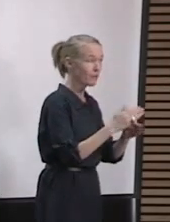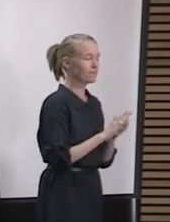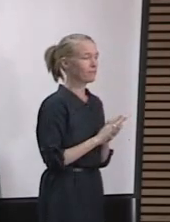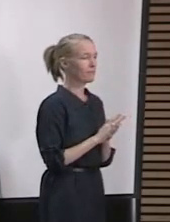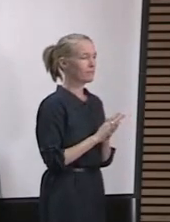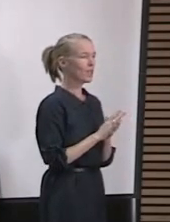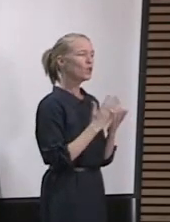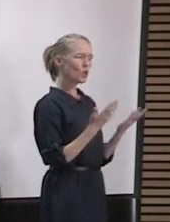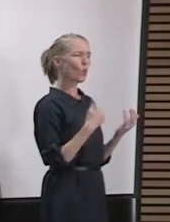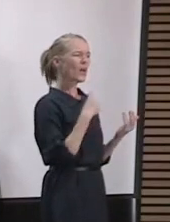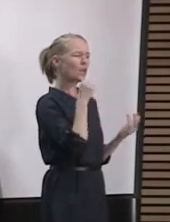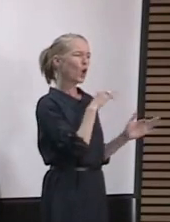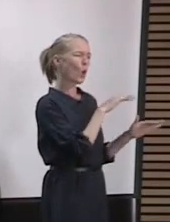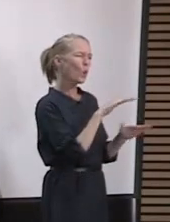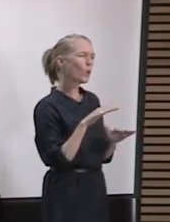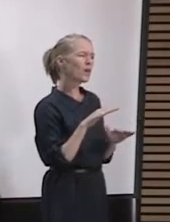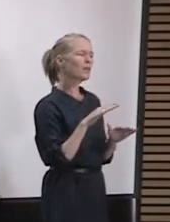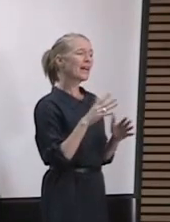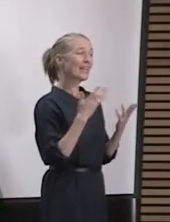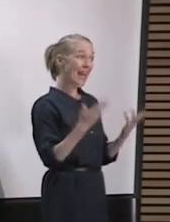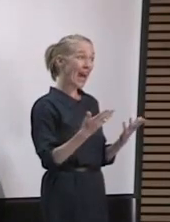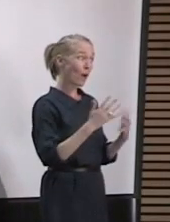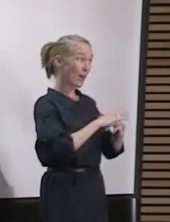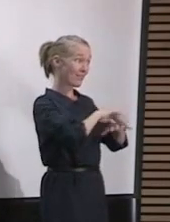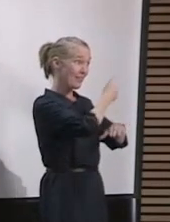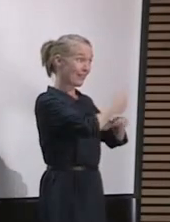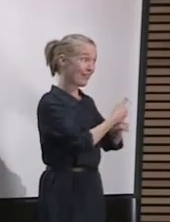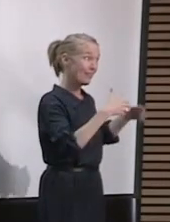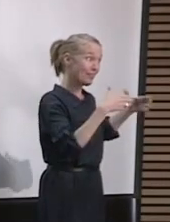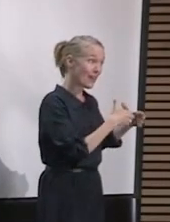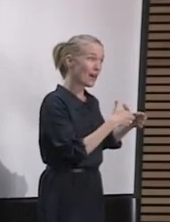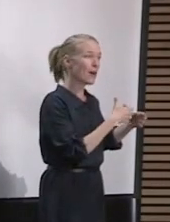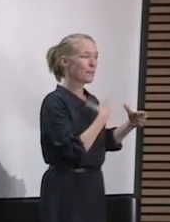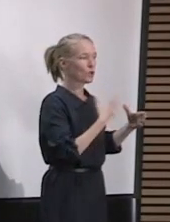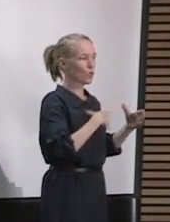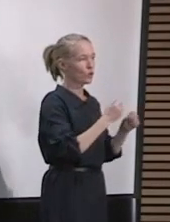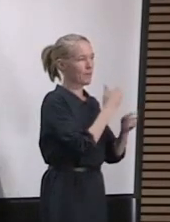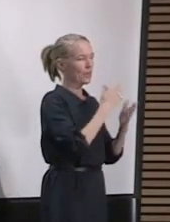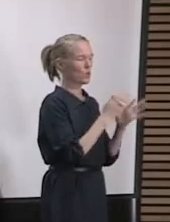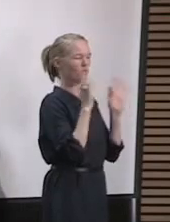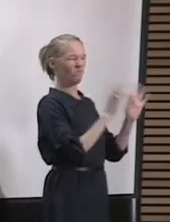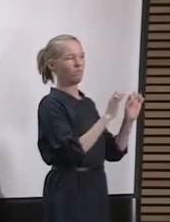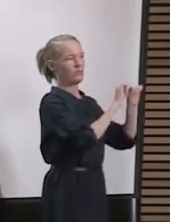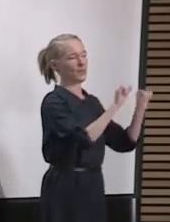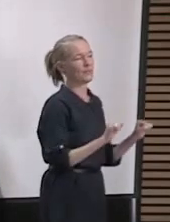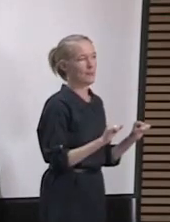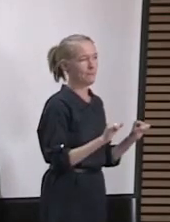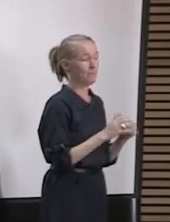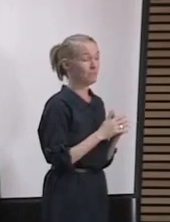conversations. But of course, that's all part of our constant improvement to try to make sure that we have the kind of rigour in our system